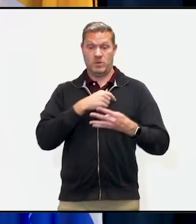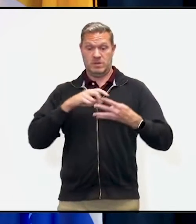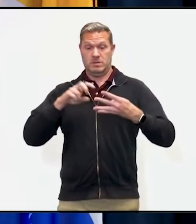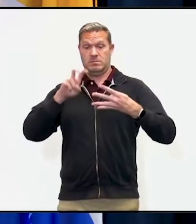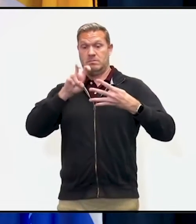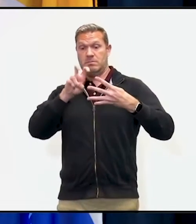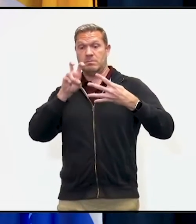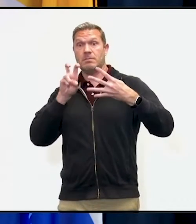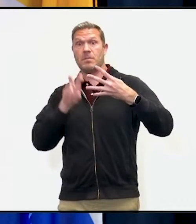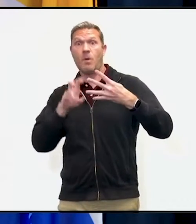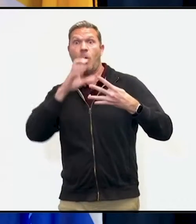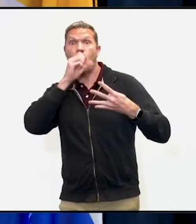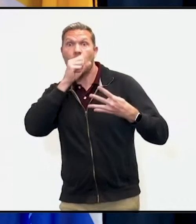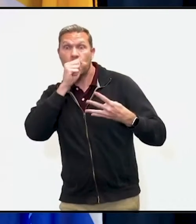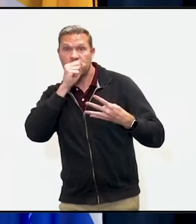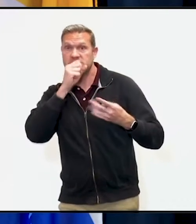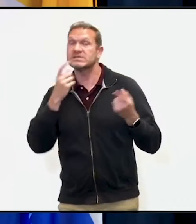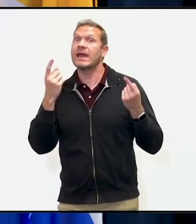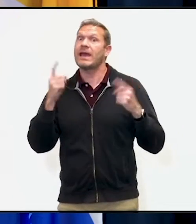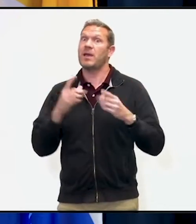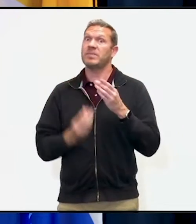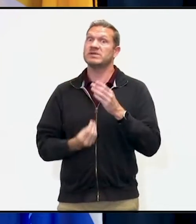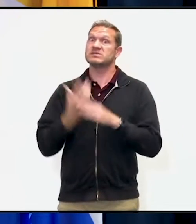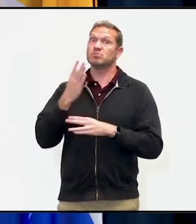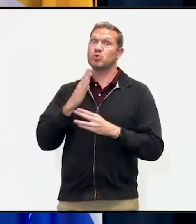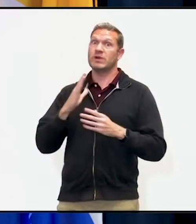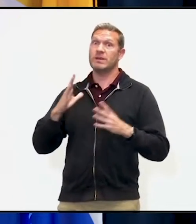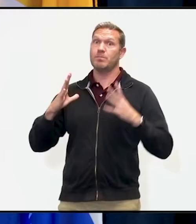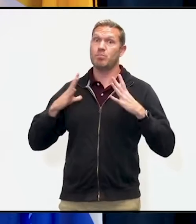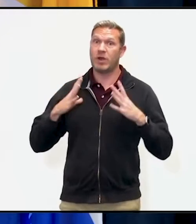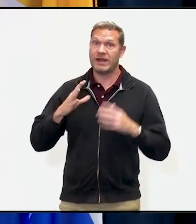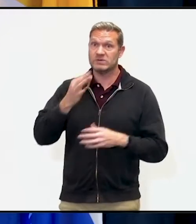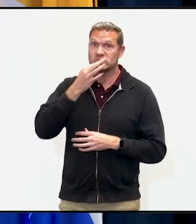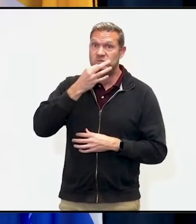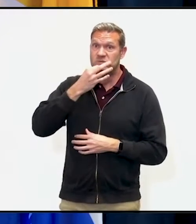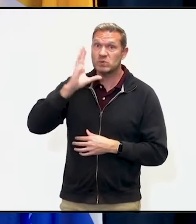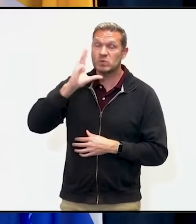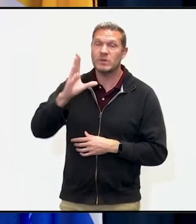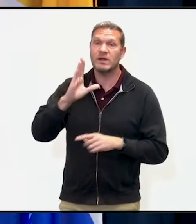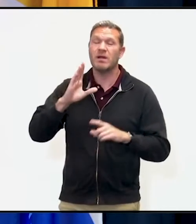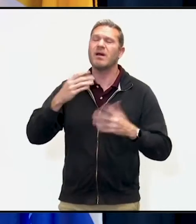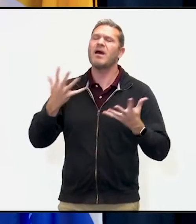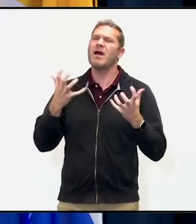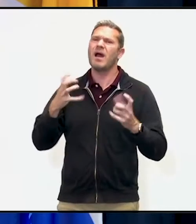break coming soon, I want to remind everyone that now is not the time to take a break from